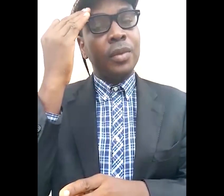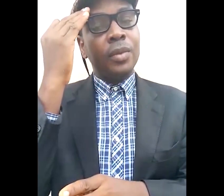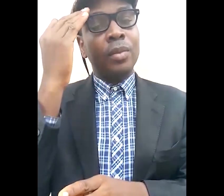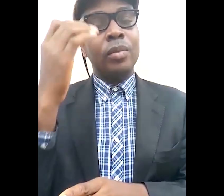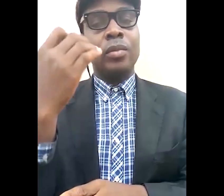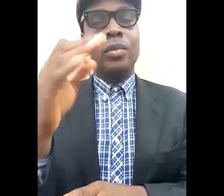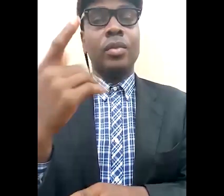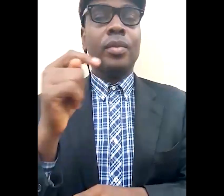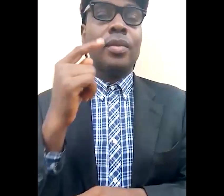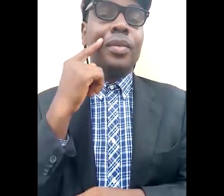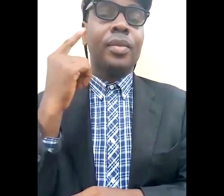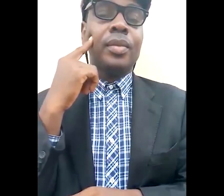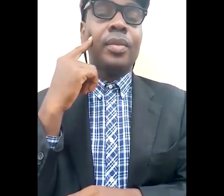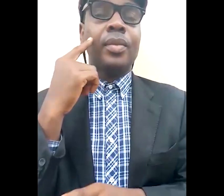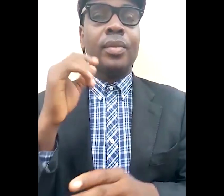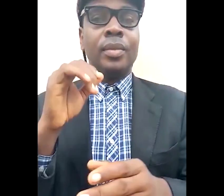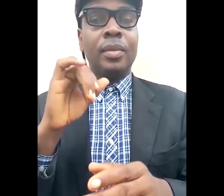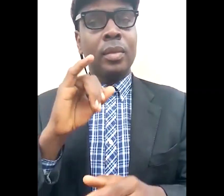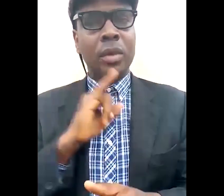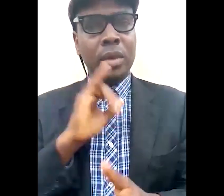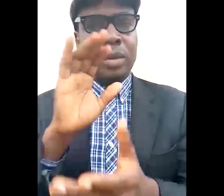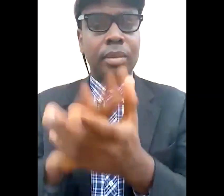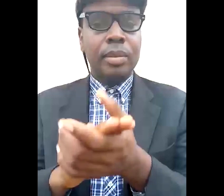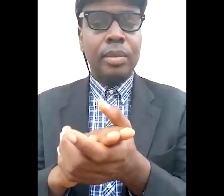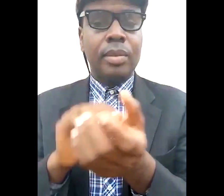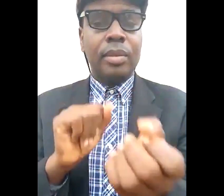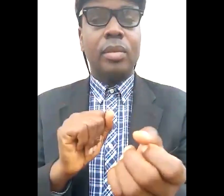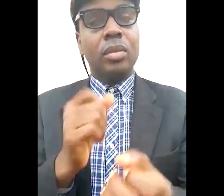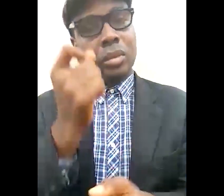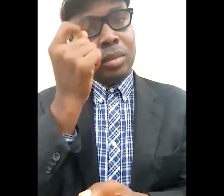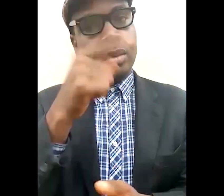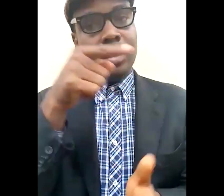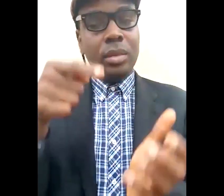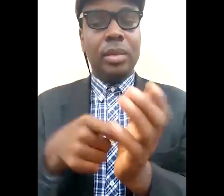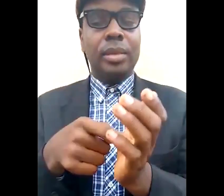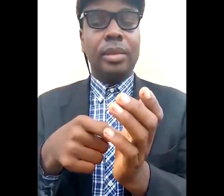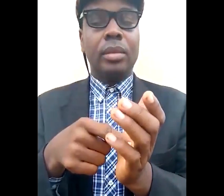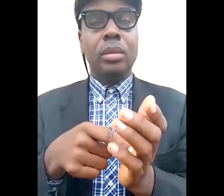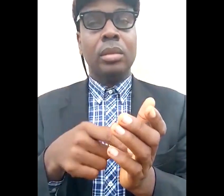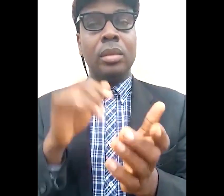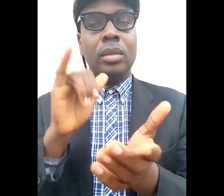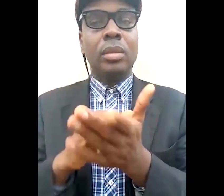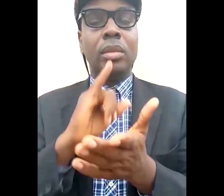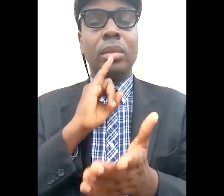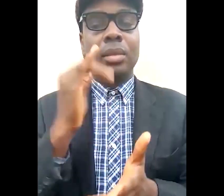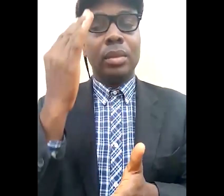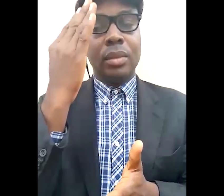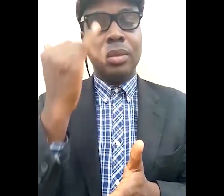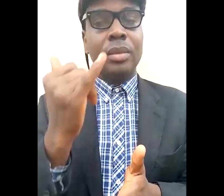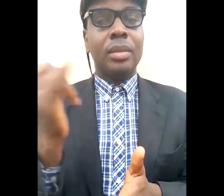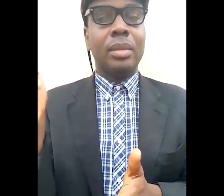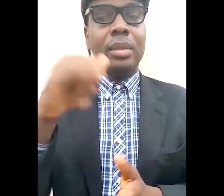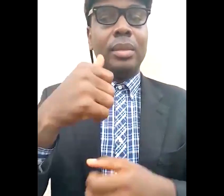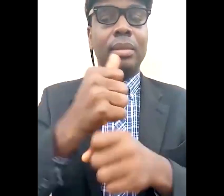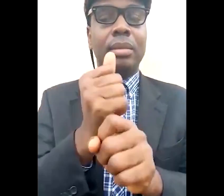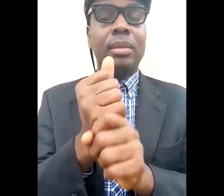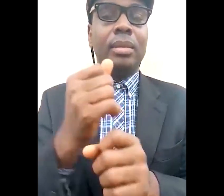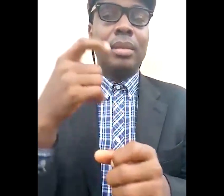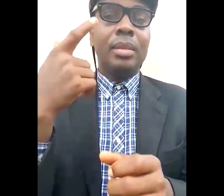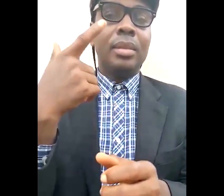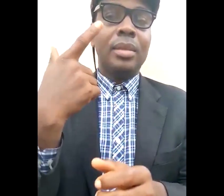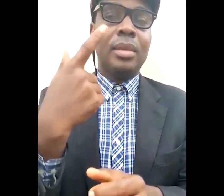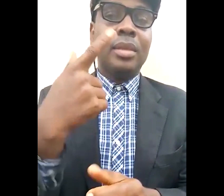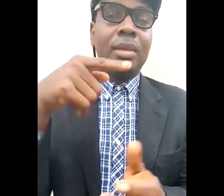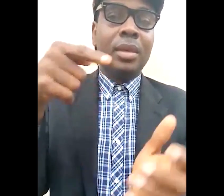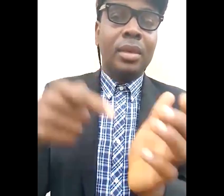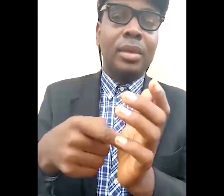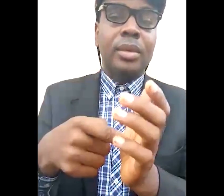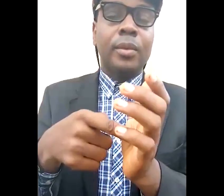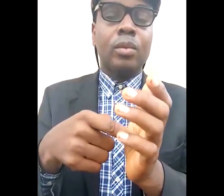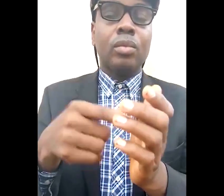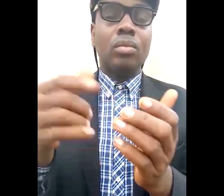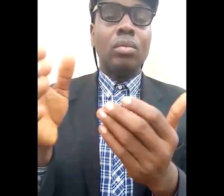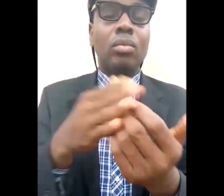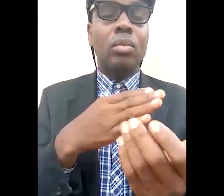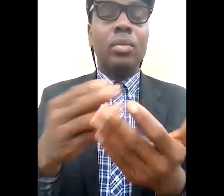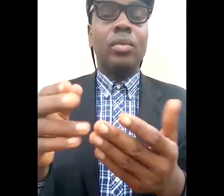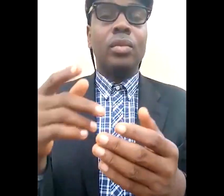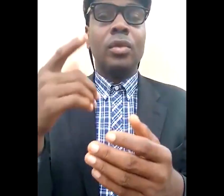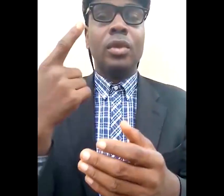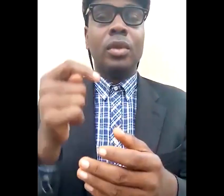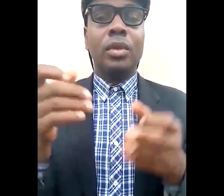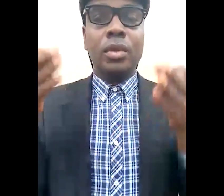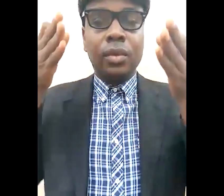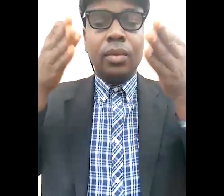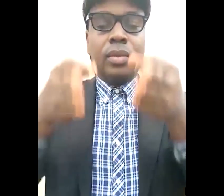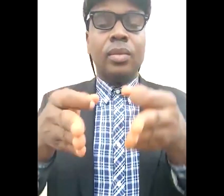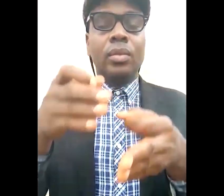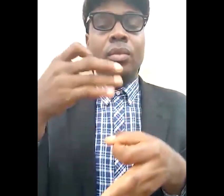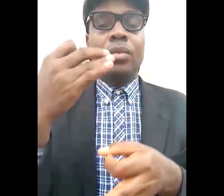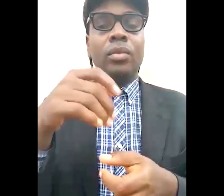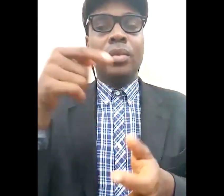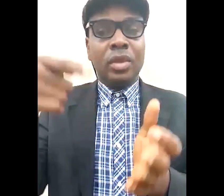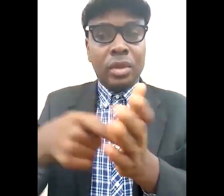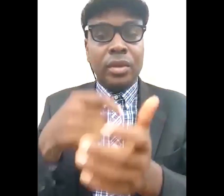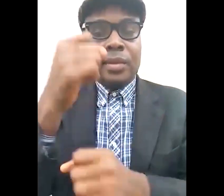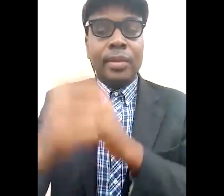The World Federation of the Deaf, I believe, understands this, that’s why they made this